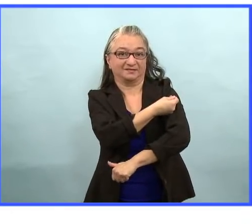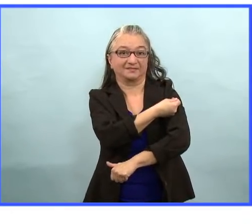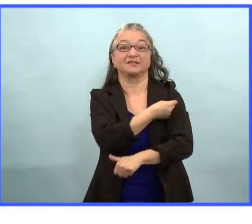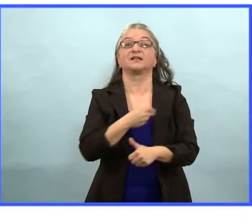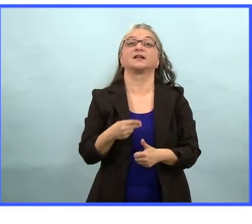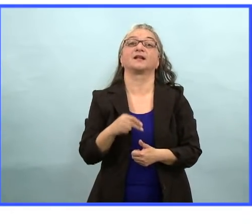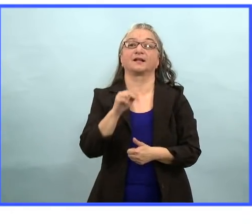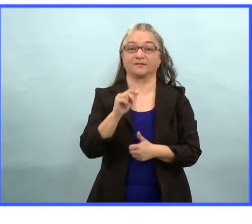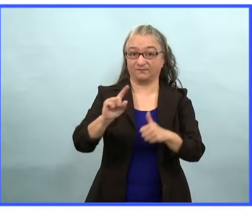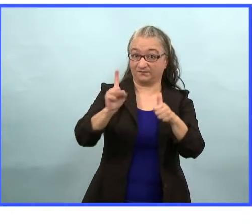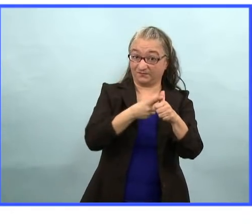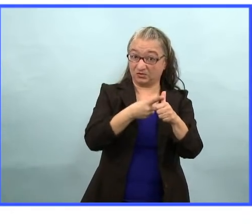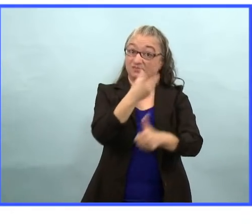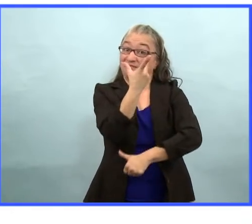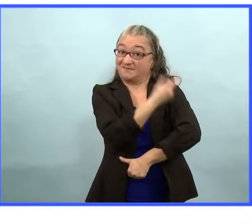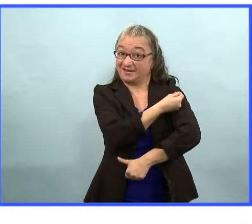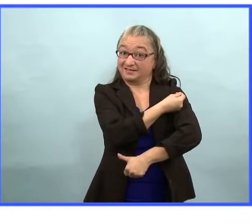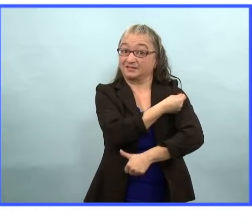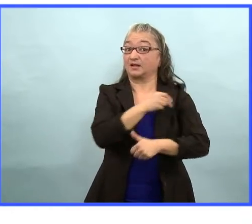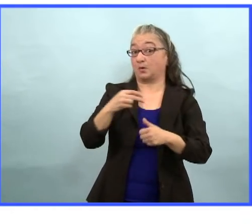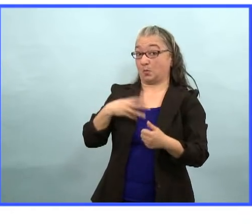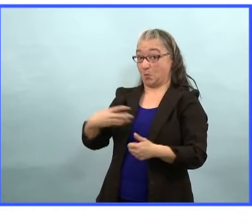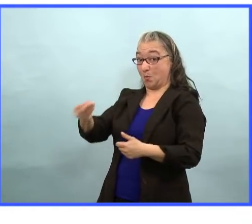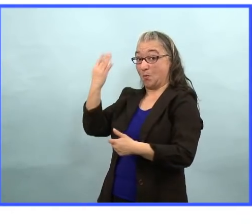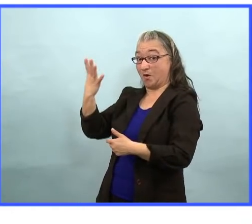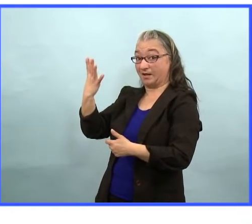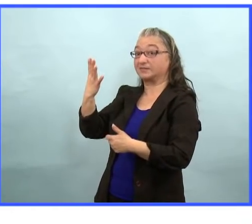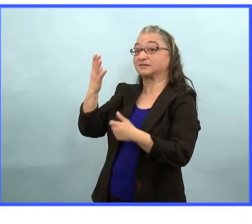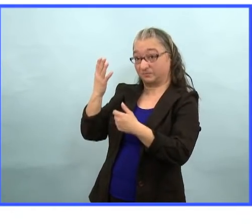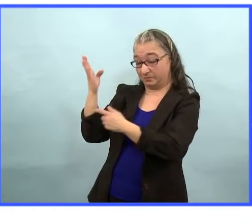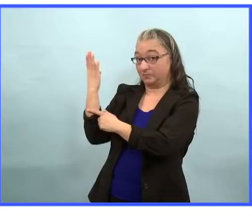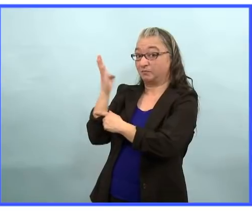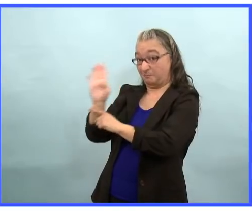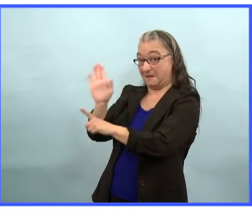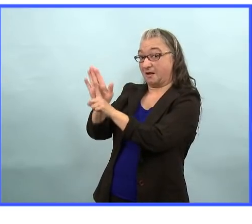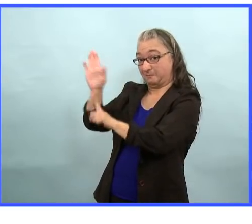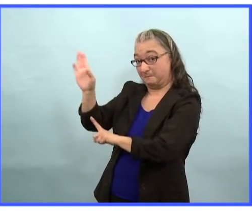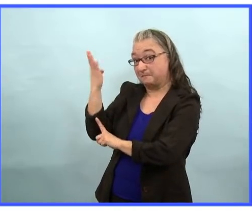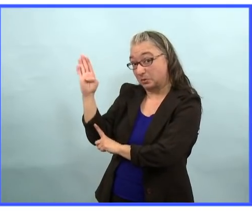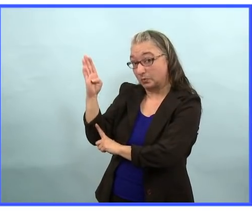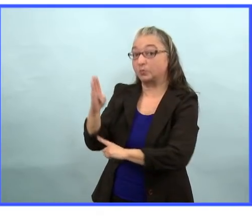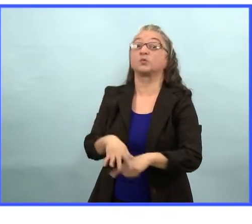identify as white that is the blue line and people who identify as members of bypaw communities which